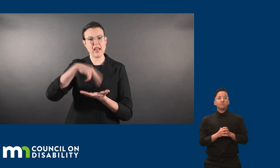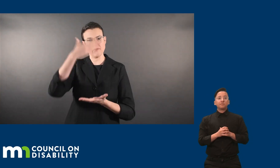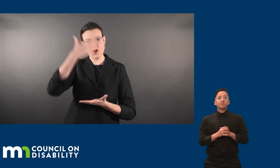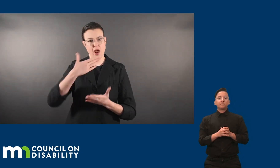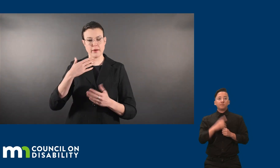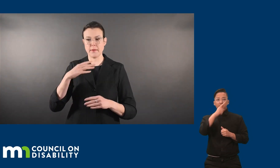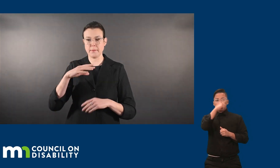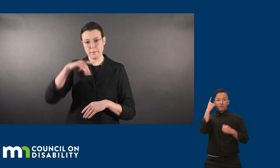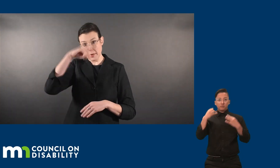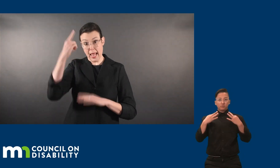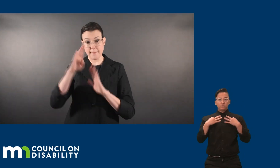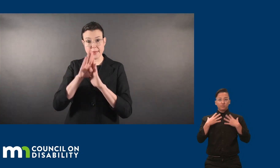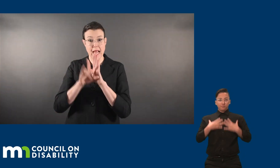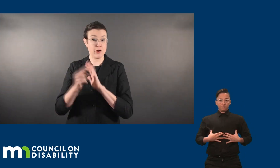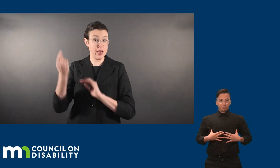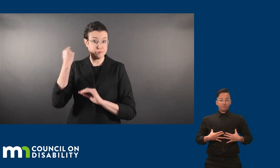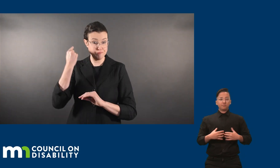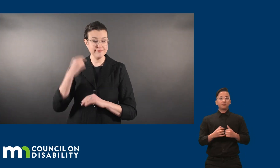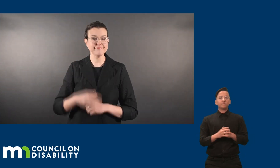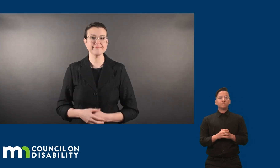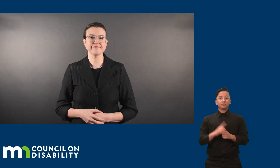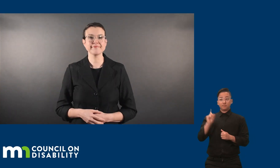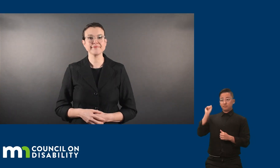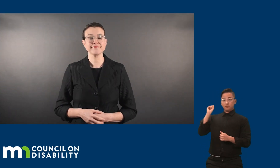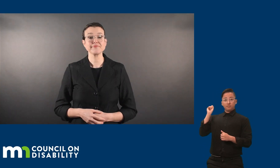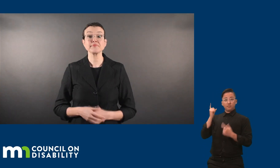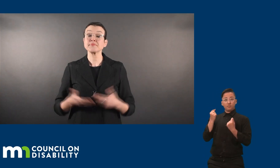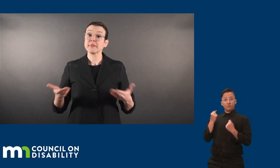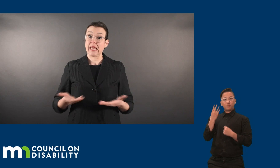I'm standing in front of a black background.